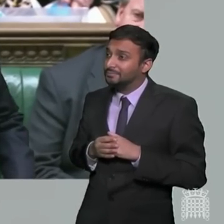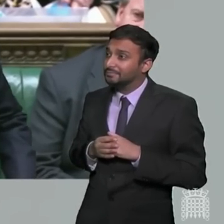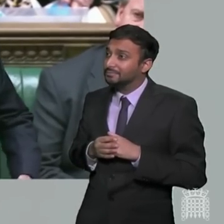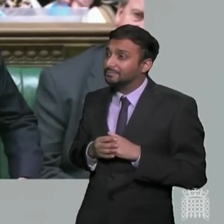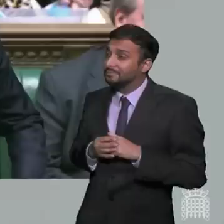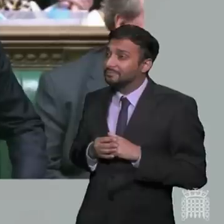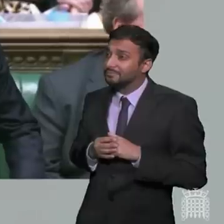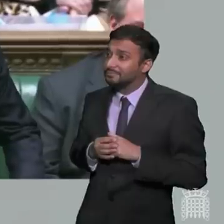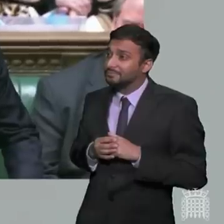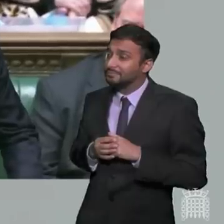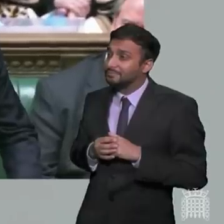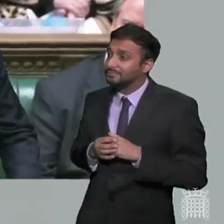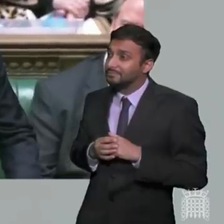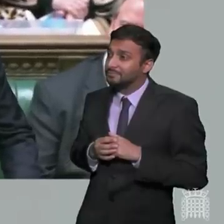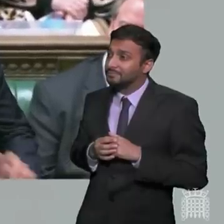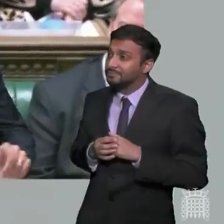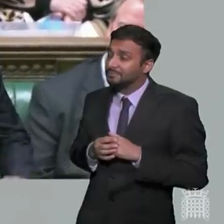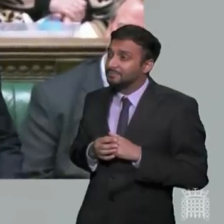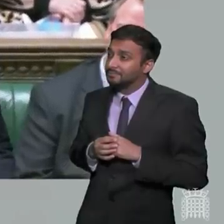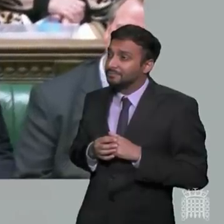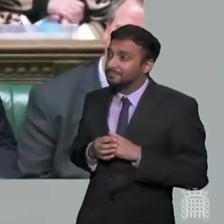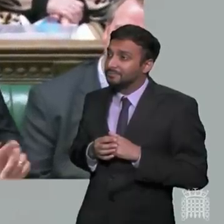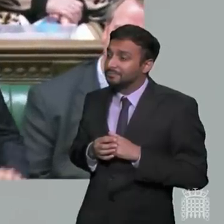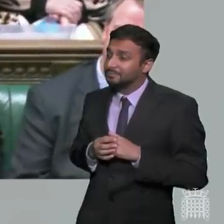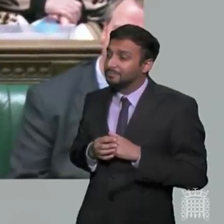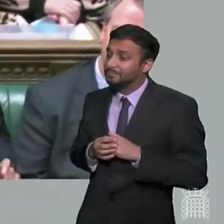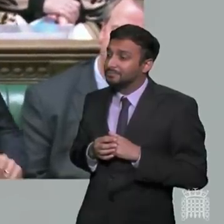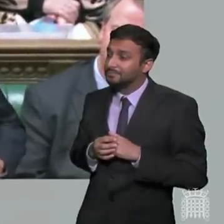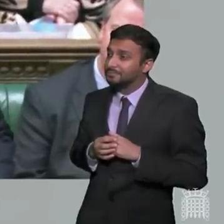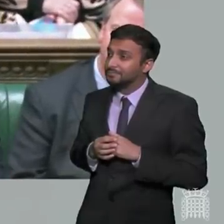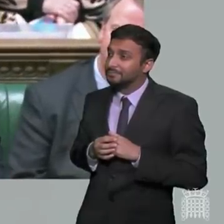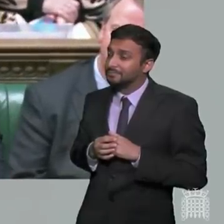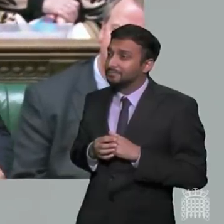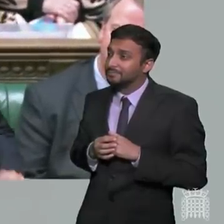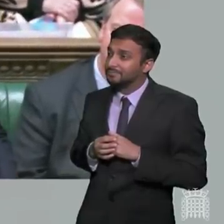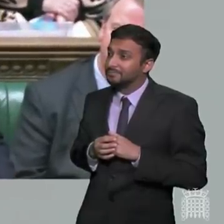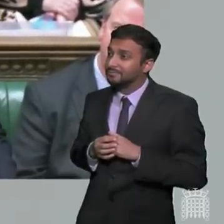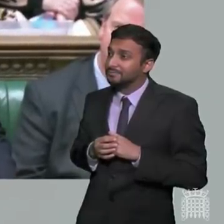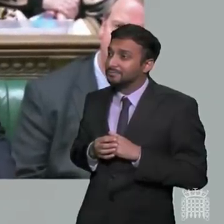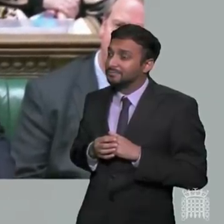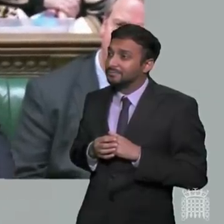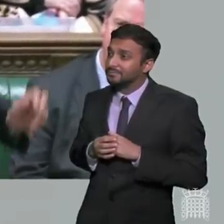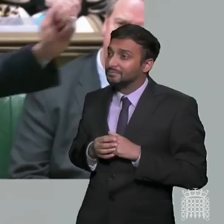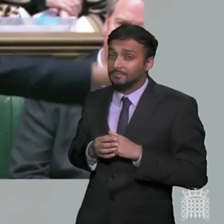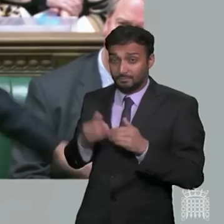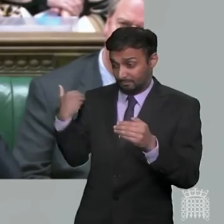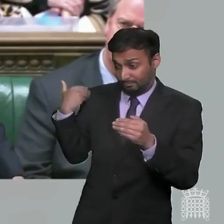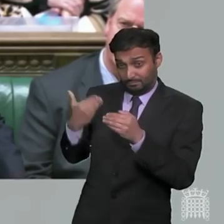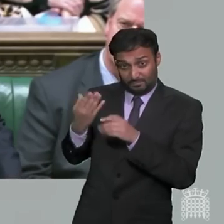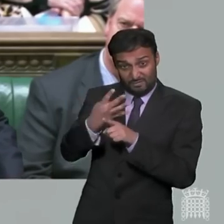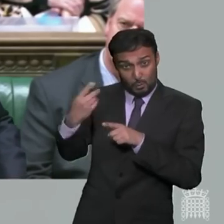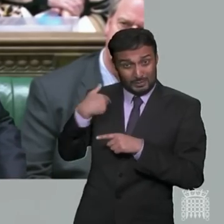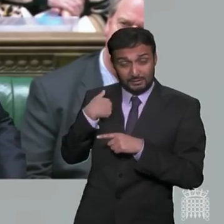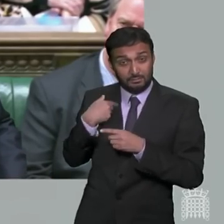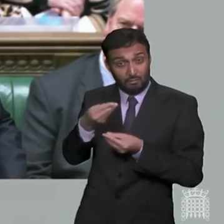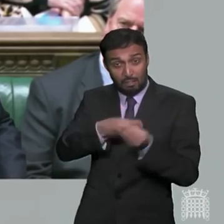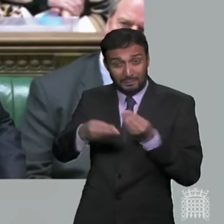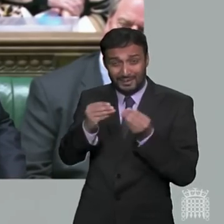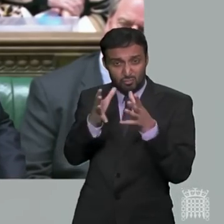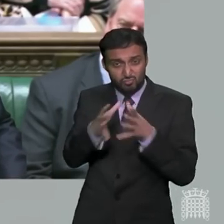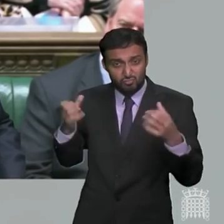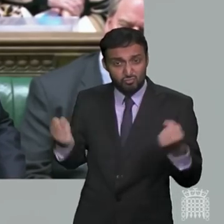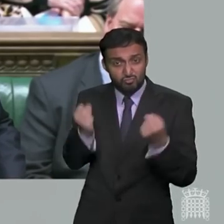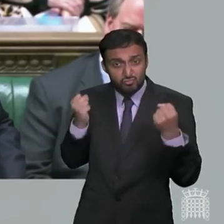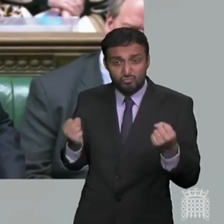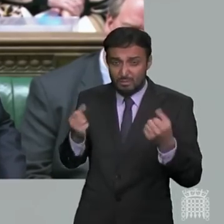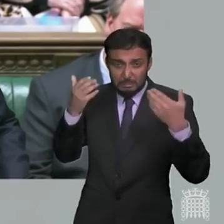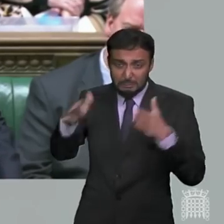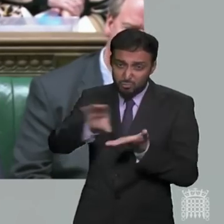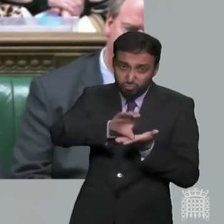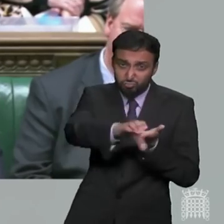In four weeks, I have strengthened the economy, we have put more money into the NHS and schools,